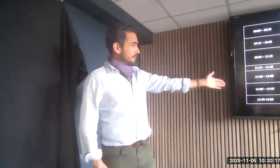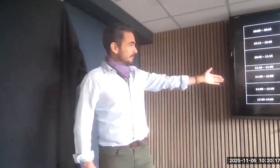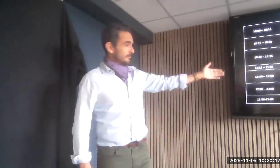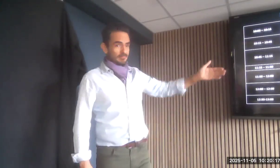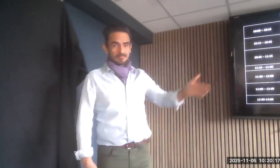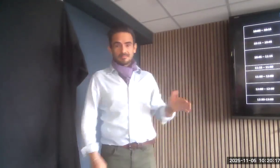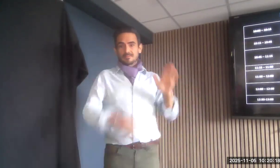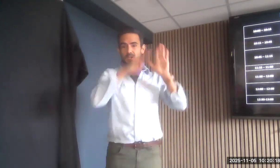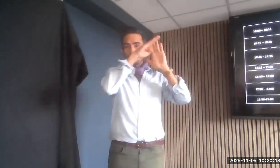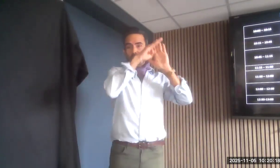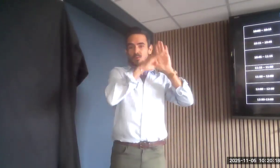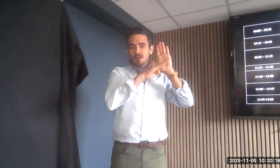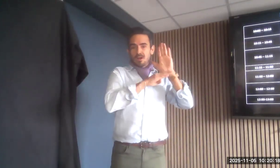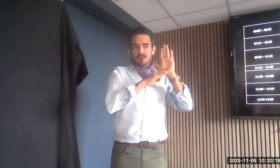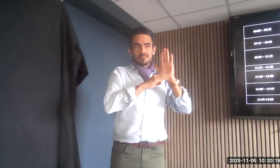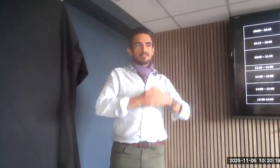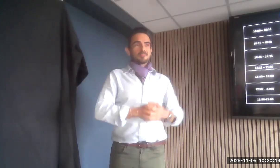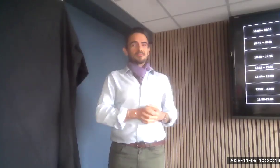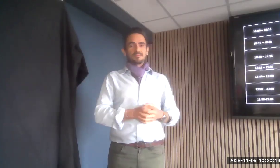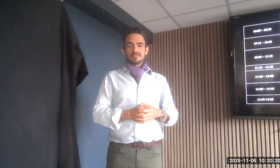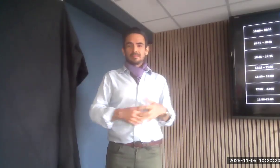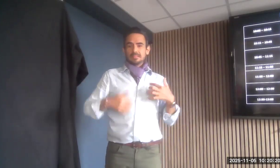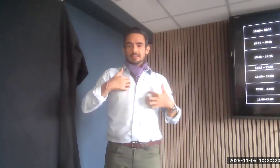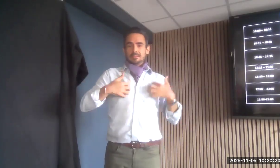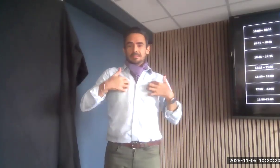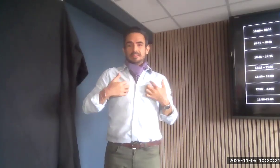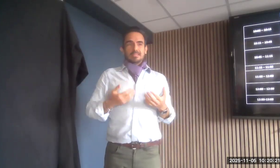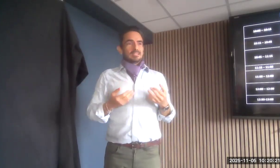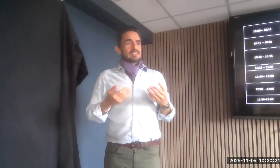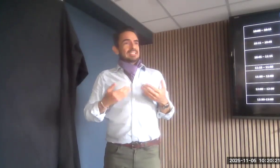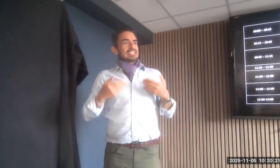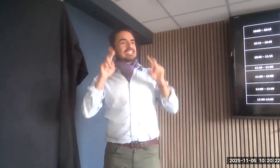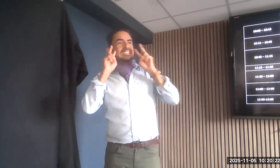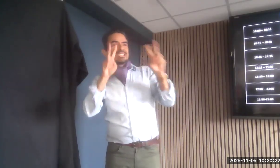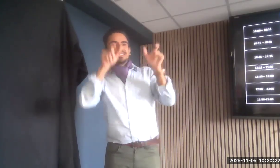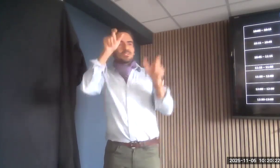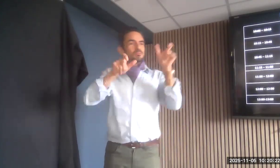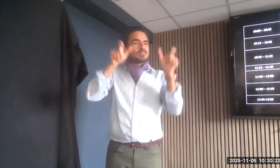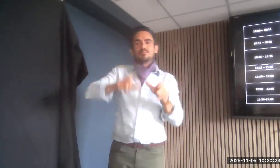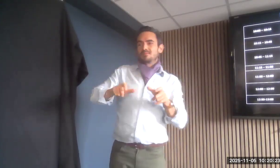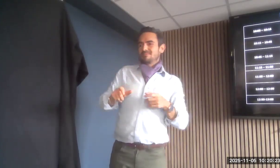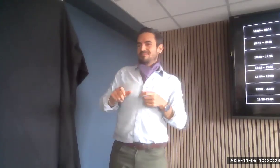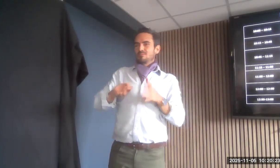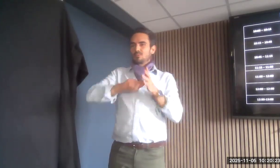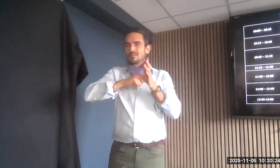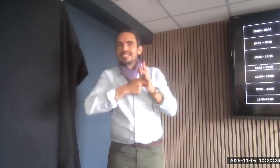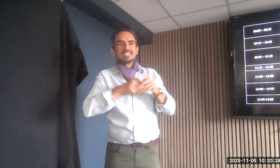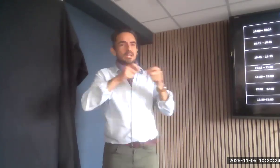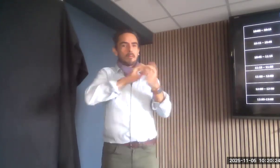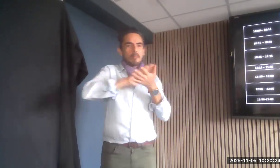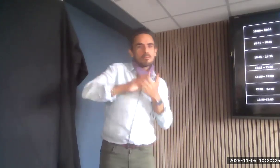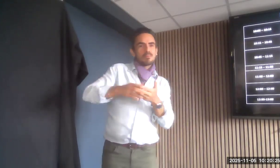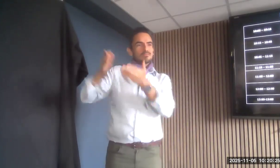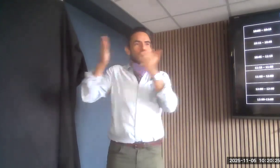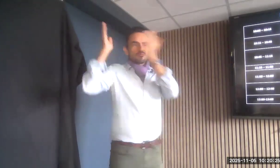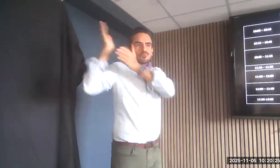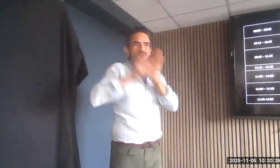So this is the, agenda for today's, meeting.